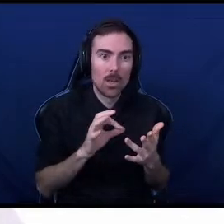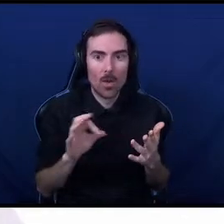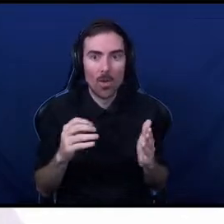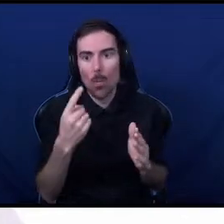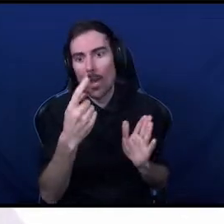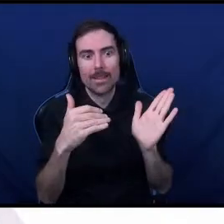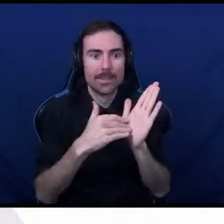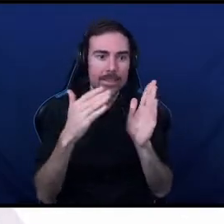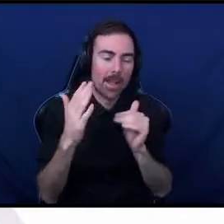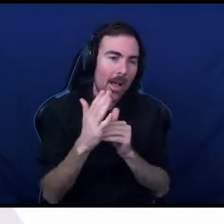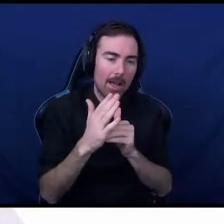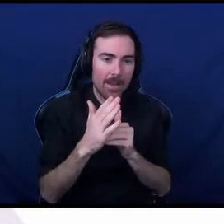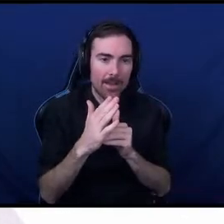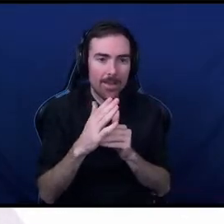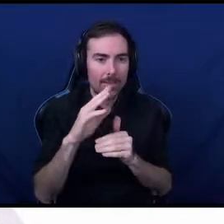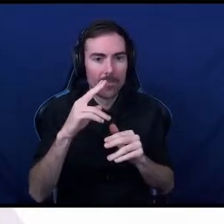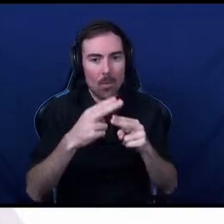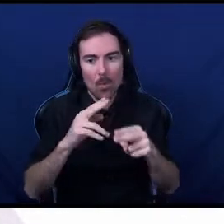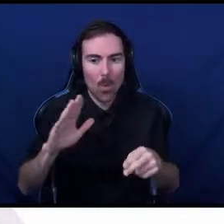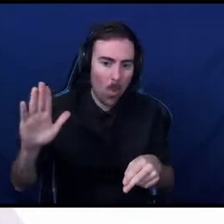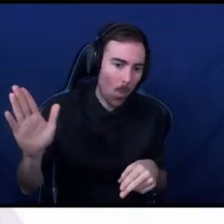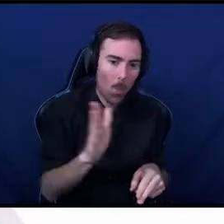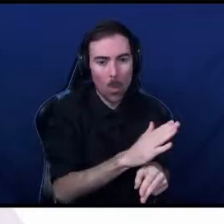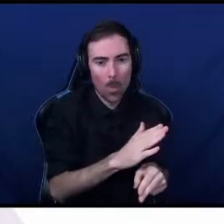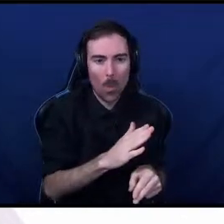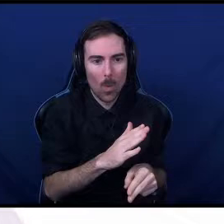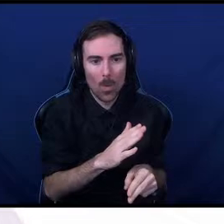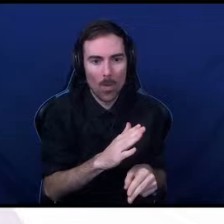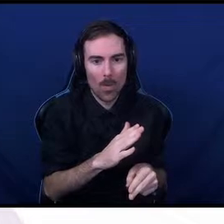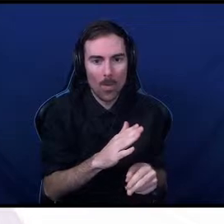saying that, you know, we have to kind of create something that does one thing for everyone